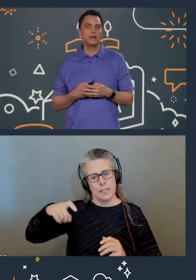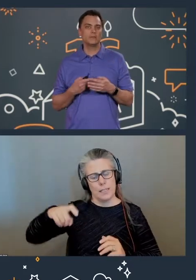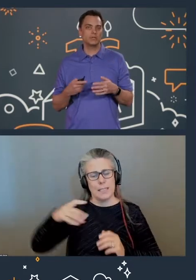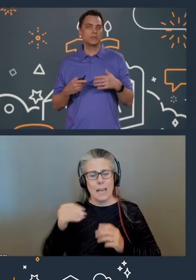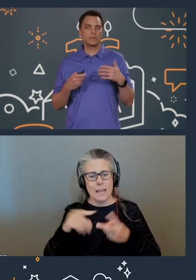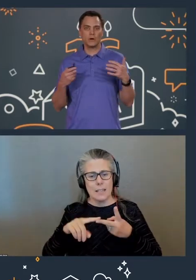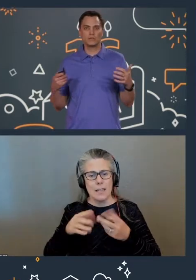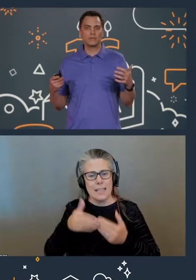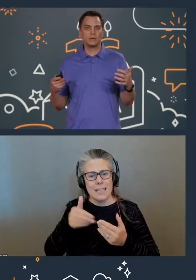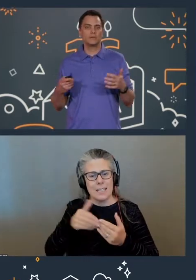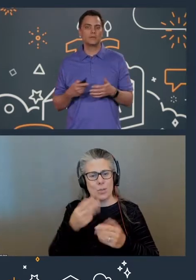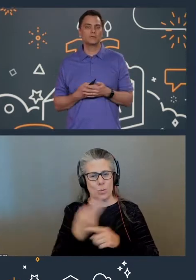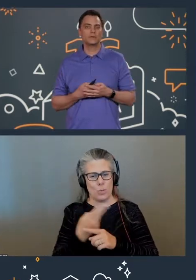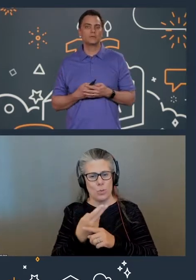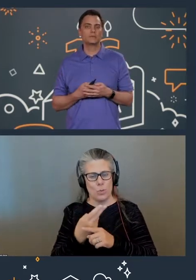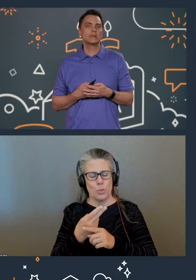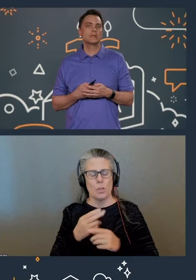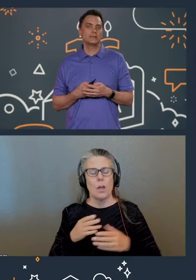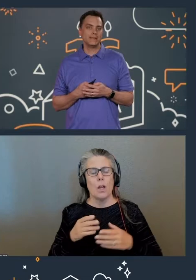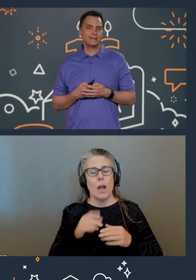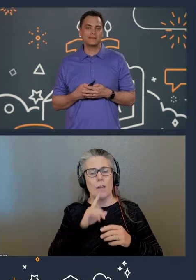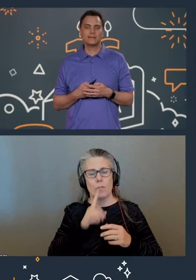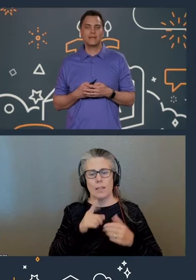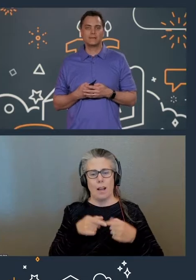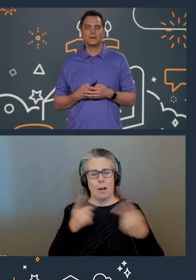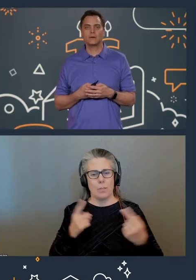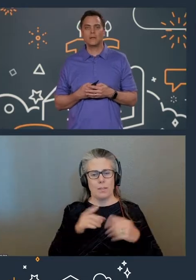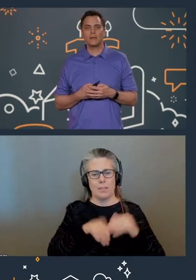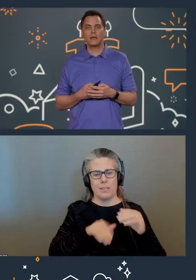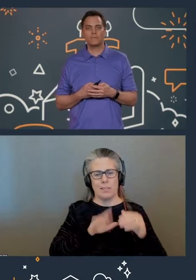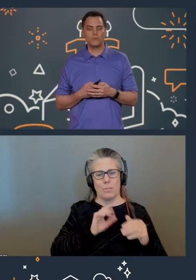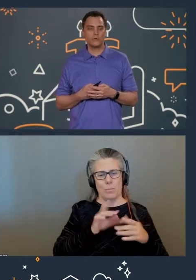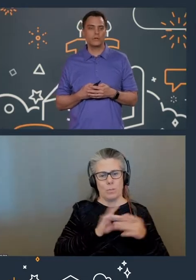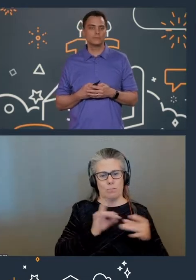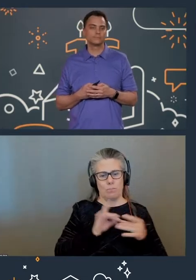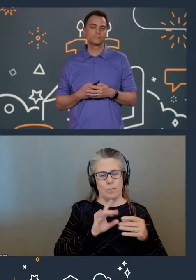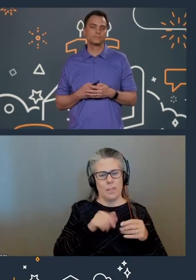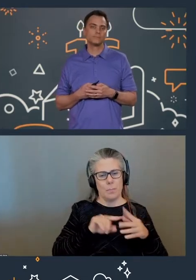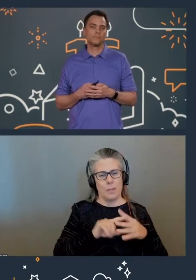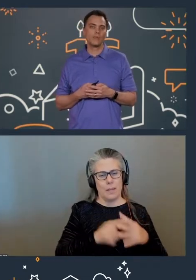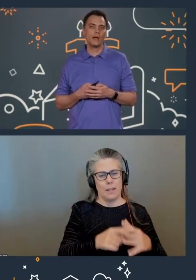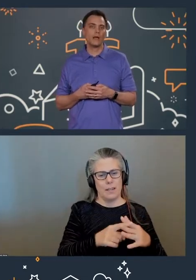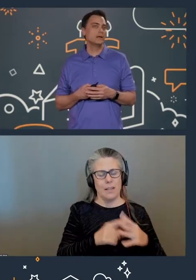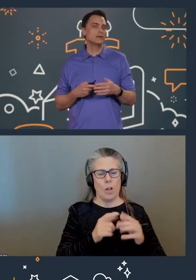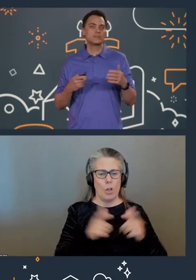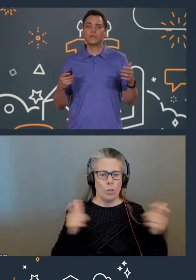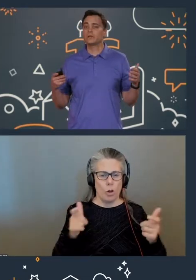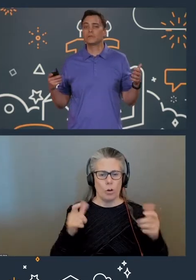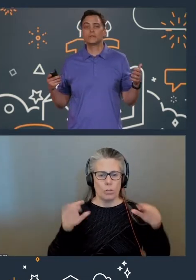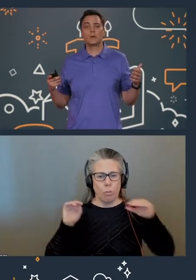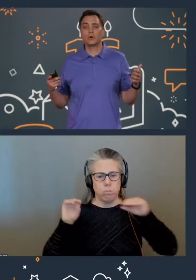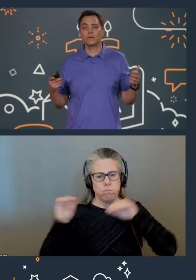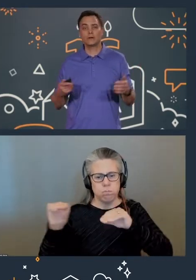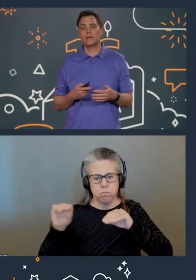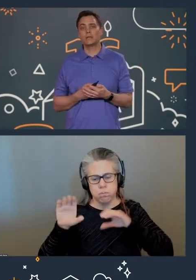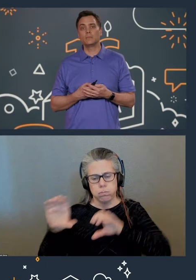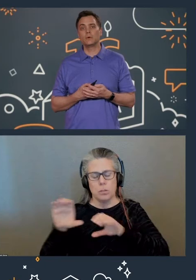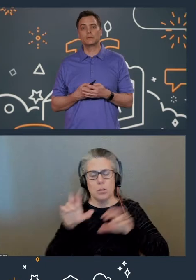of dealing with large-scale data transfers. DataSync takes care of a lot of that for you. Security is job one here at AWS.